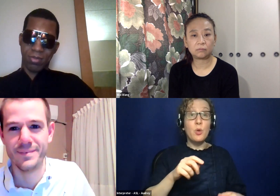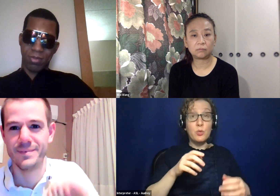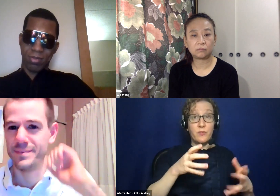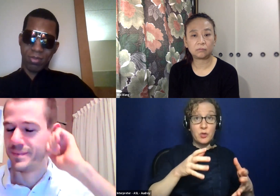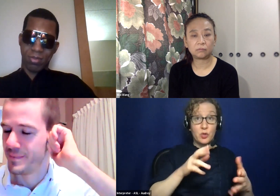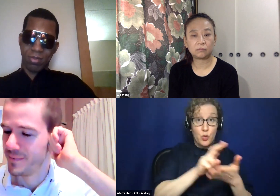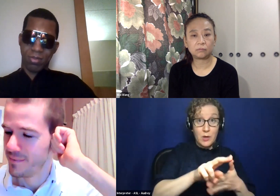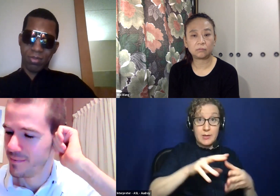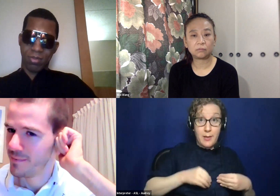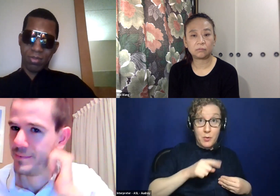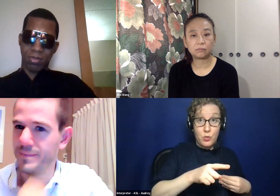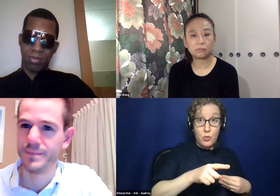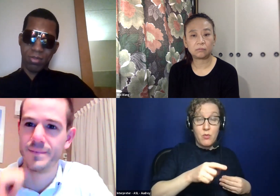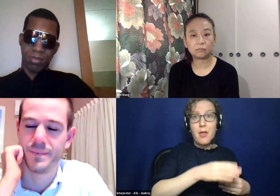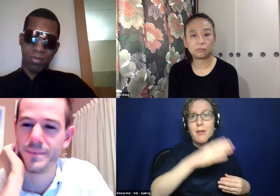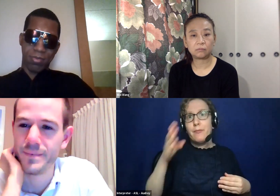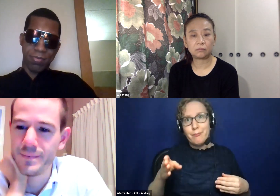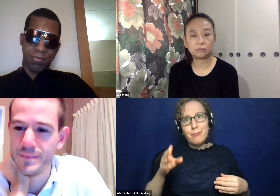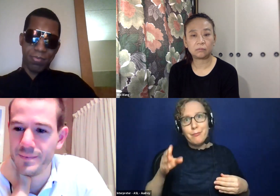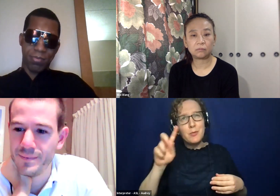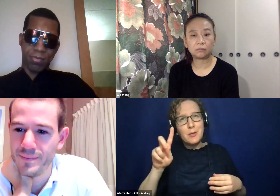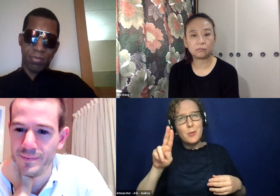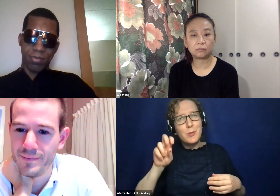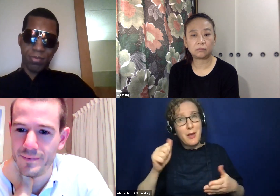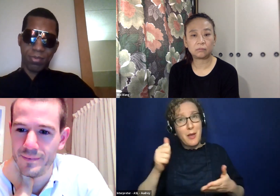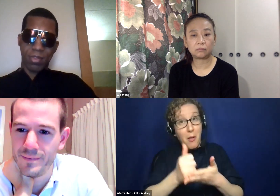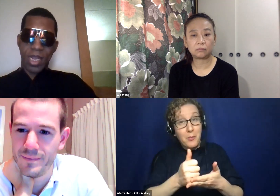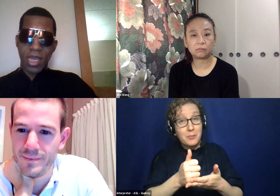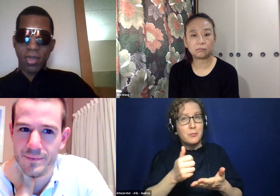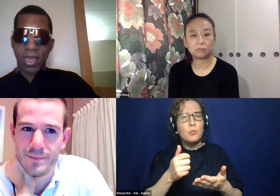you tell us about that briefly? >> JUSTICE CHUKWU: